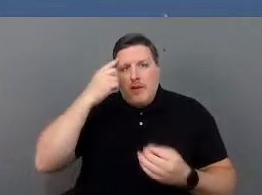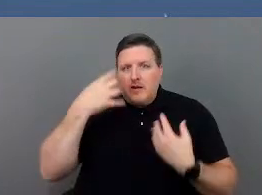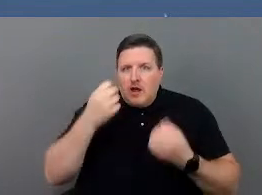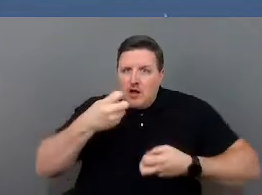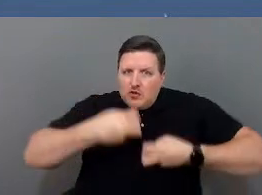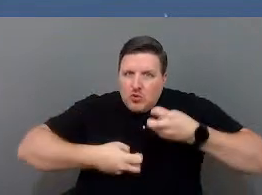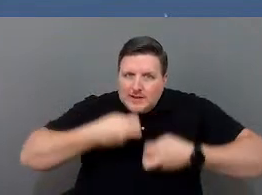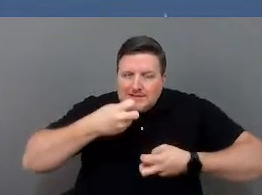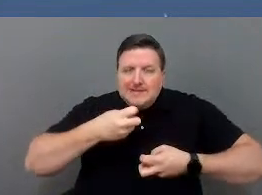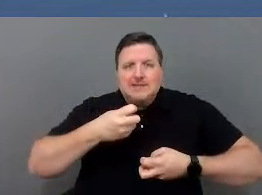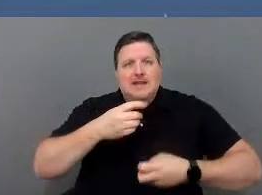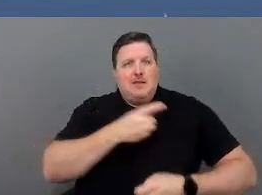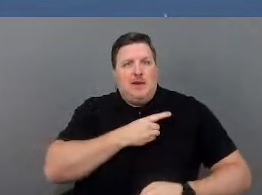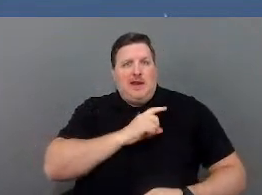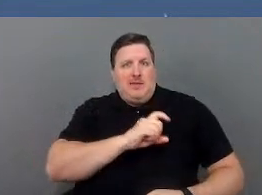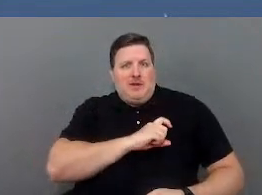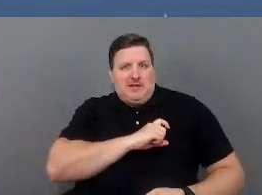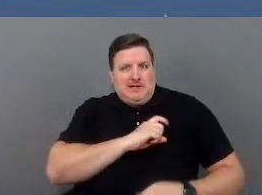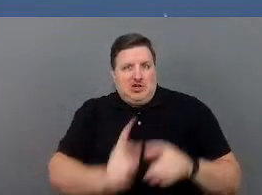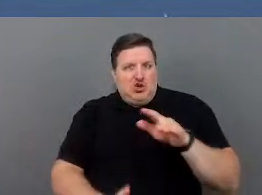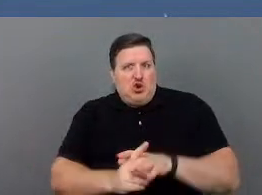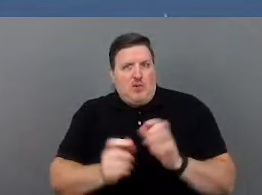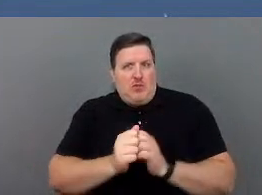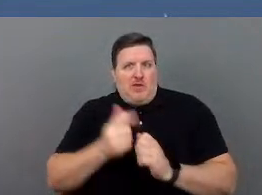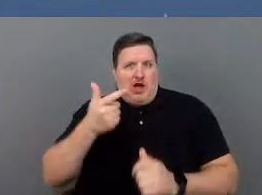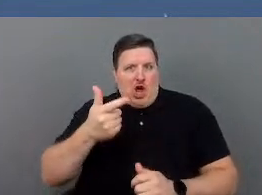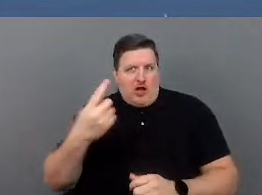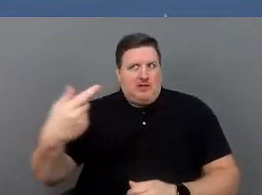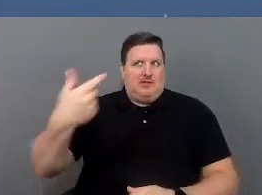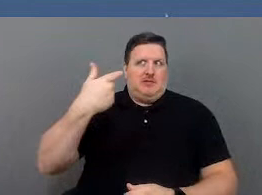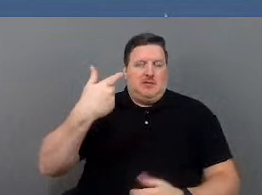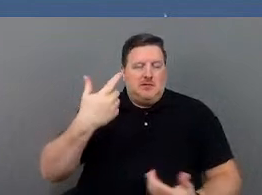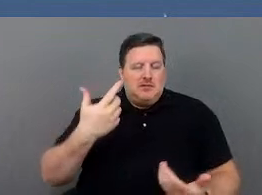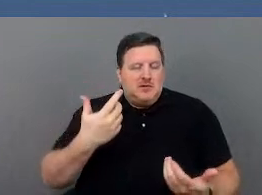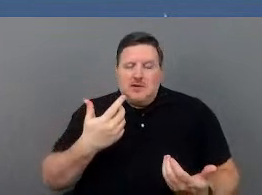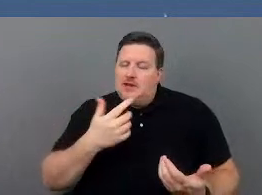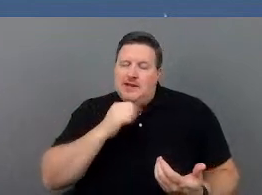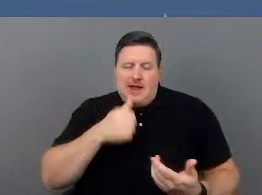POINTED AT ME. THAT DID NOT MAKE ME FEEL IN HEALTH CRISIS THE MINNEAPOLIS POLICE SHOWED UP WITH GUNS THIS COMMUNITY AT ALL.